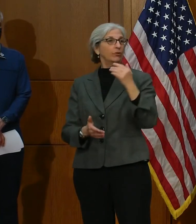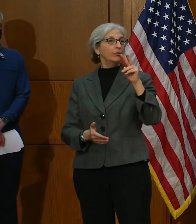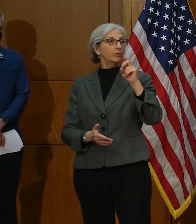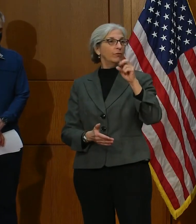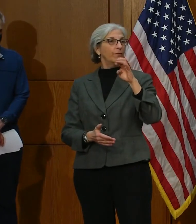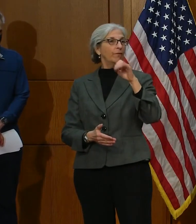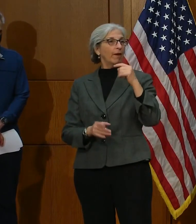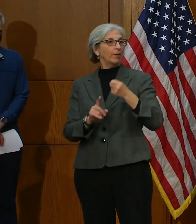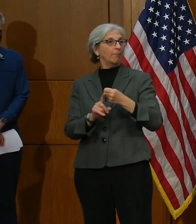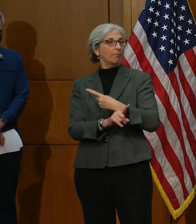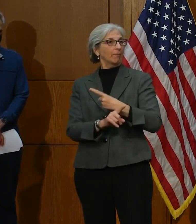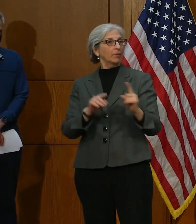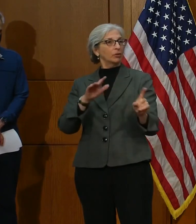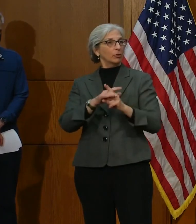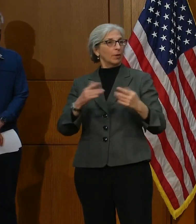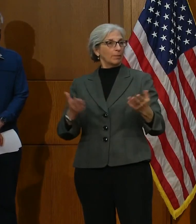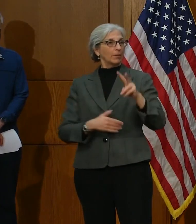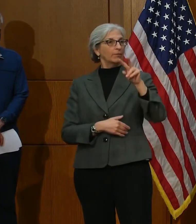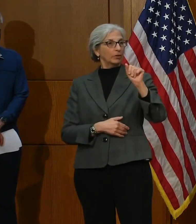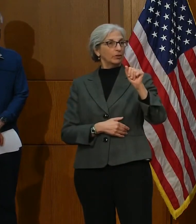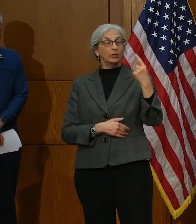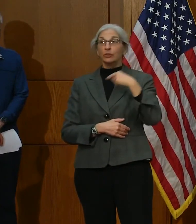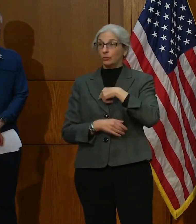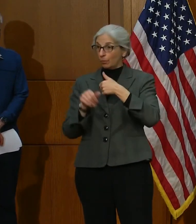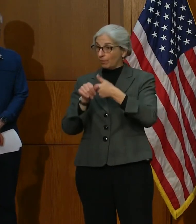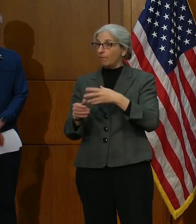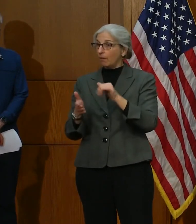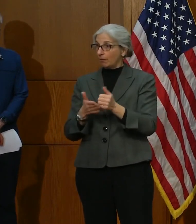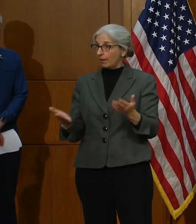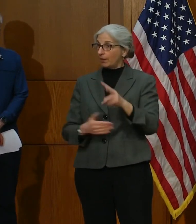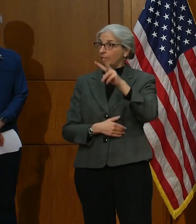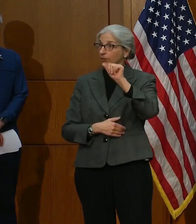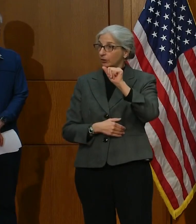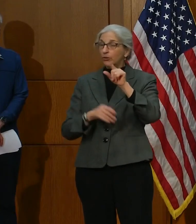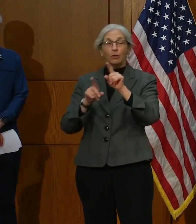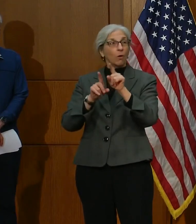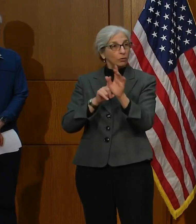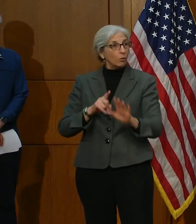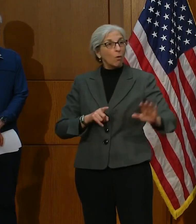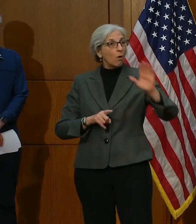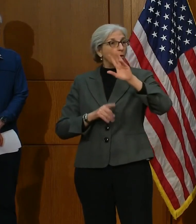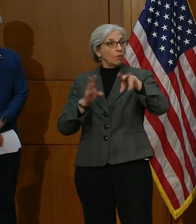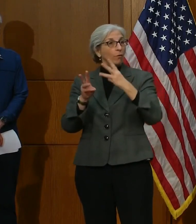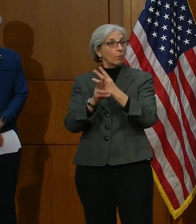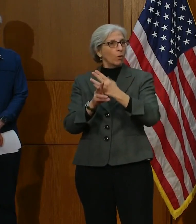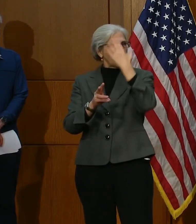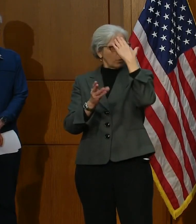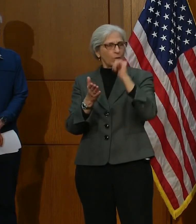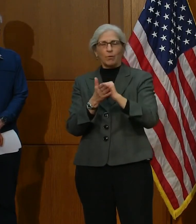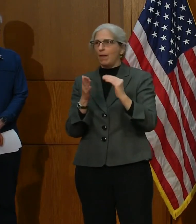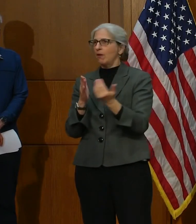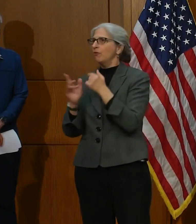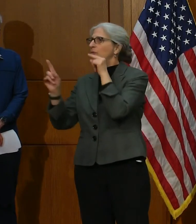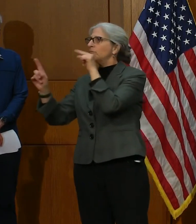IDENTIFY WHEN NEW VARIANTS HAVE COME. INTO THE STATE OF VIRGINIA. WE FOLLOW IT BOTH CAREFULLY IN VIRGINIA, BUT ALSO